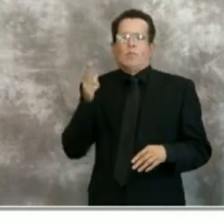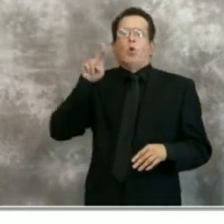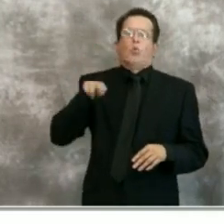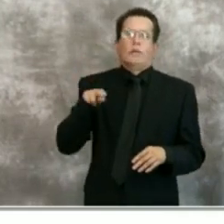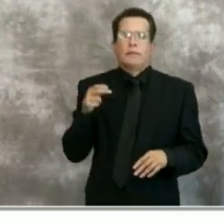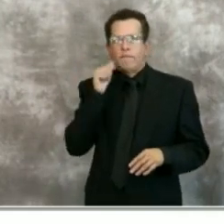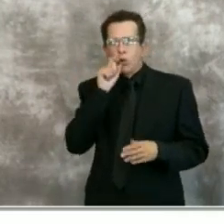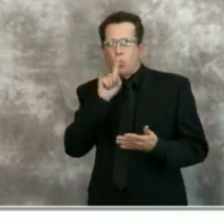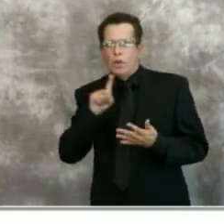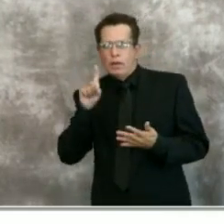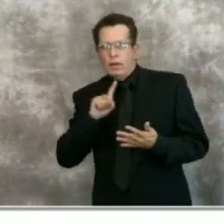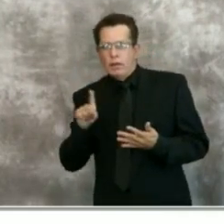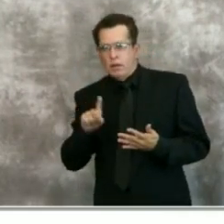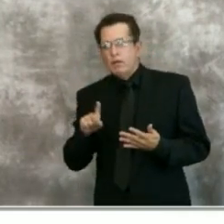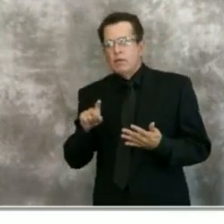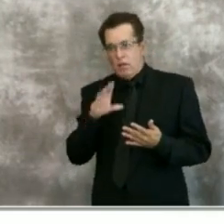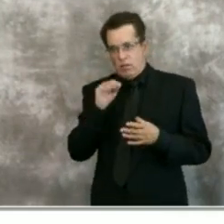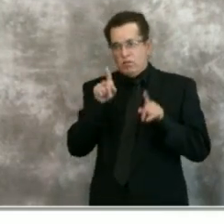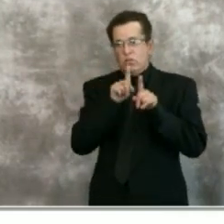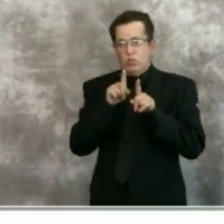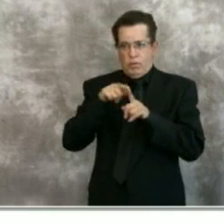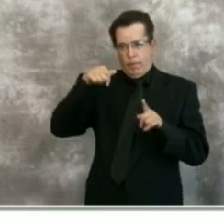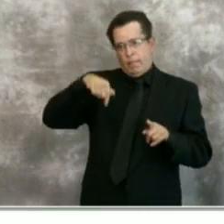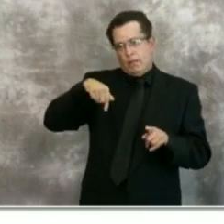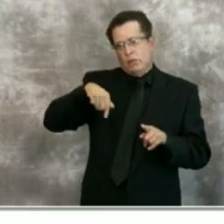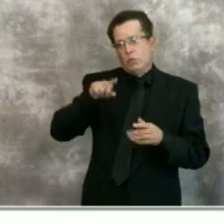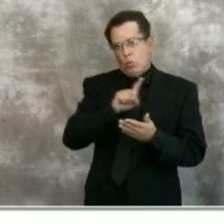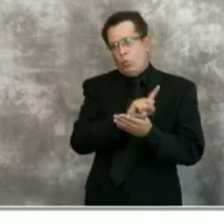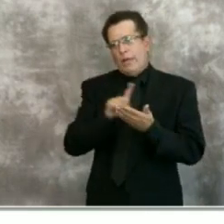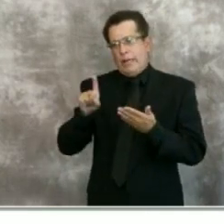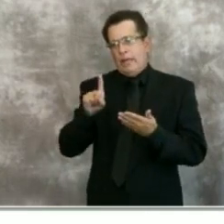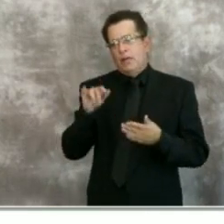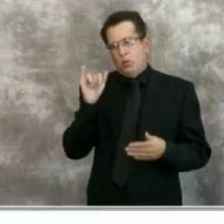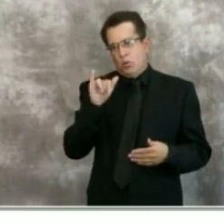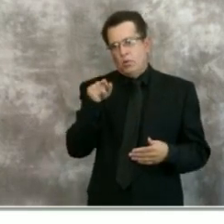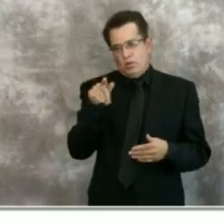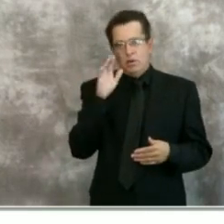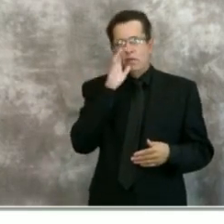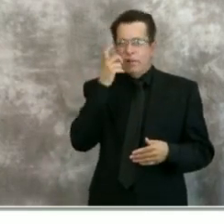FOLLOWING WEEKS WITH THAT INCREASE. IN A WEEKLY BASIS OF